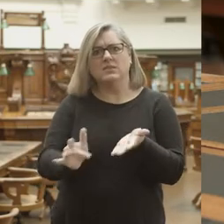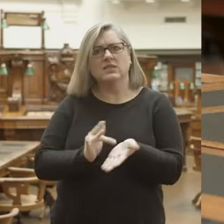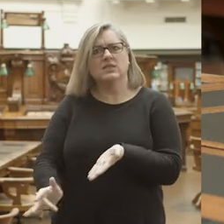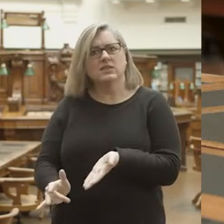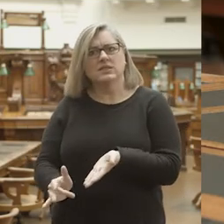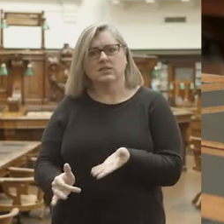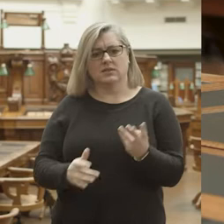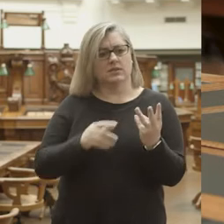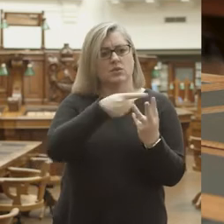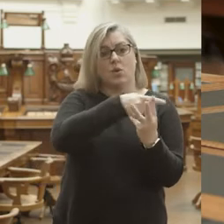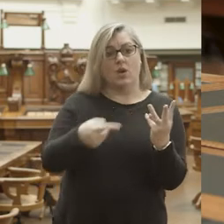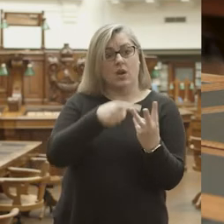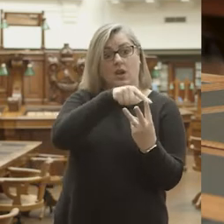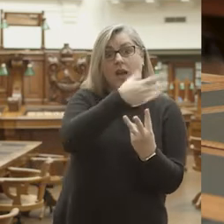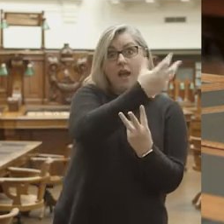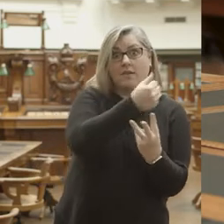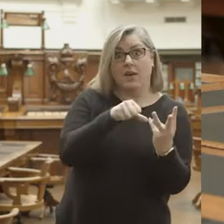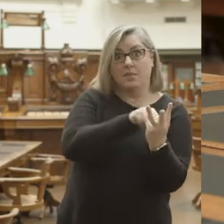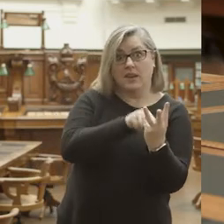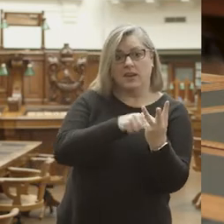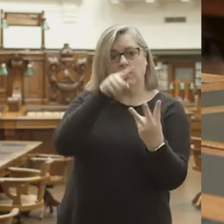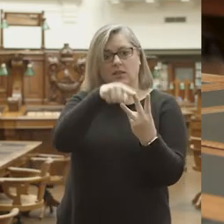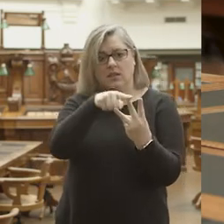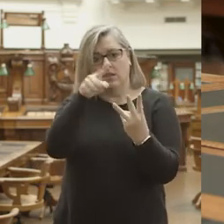and so they don't make a sound at all. I'm going to mix them up and see if you